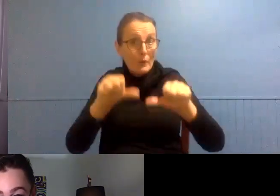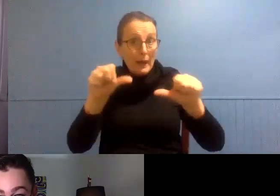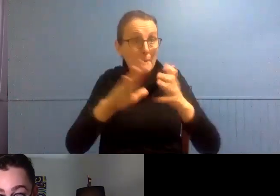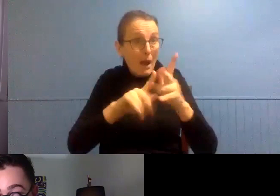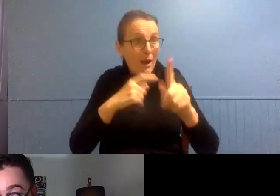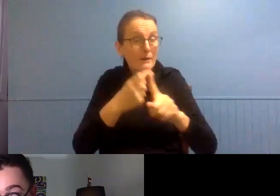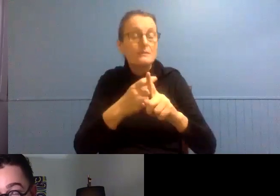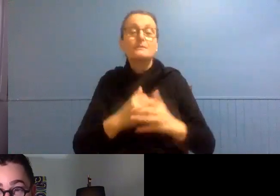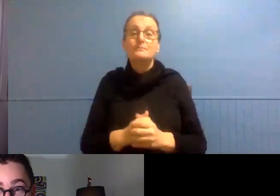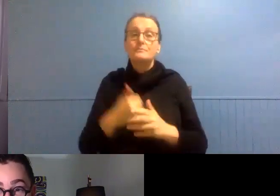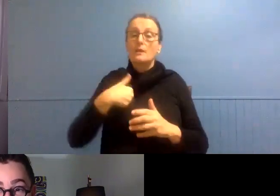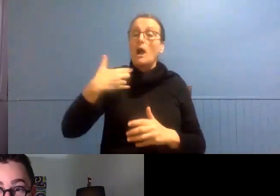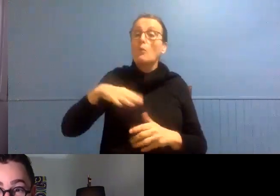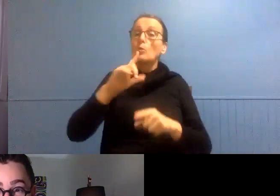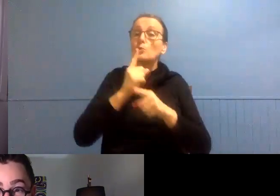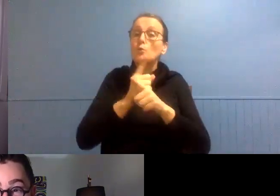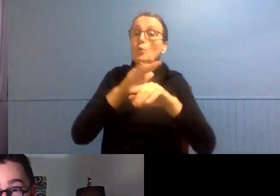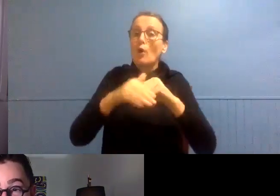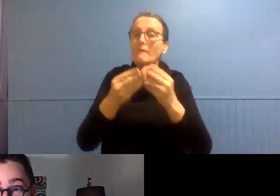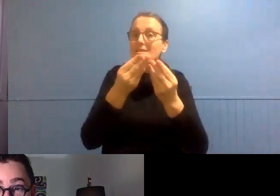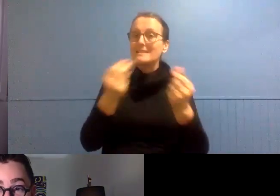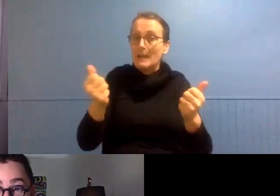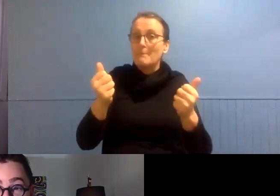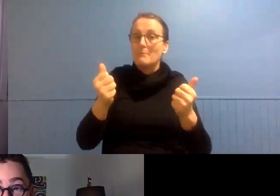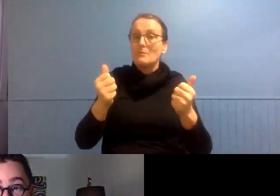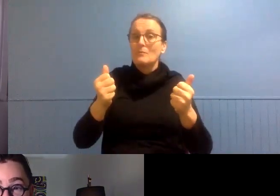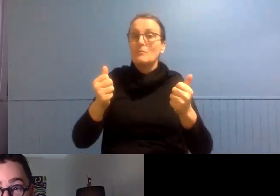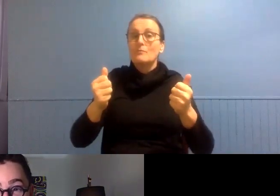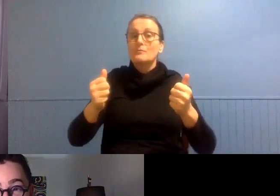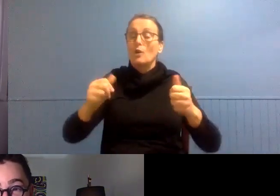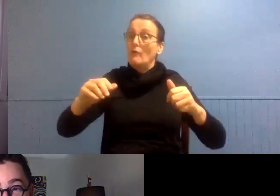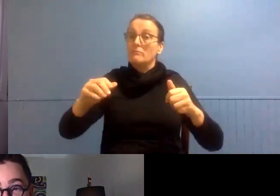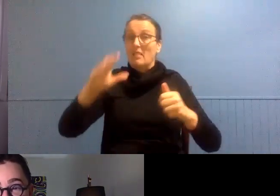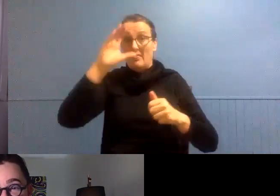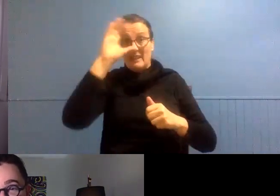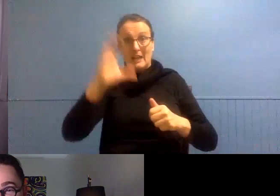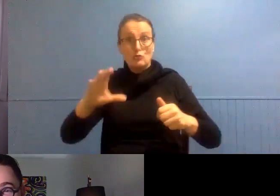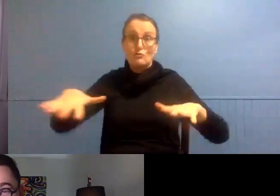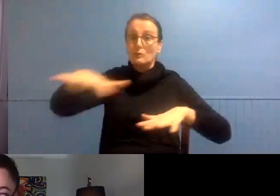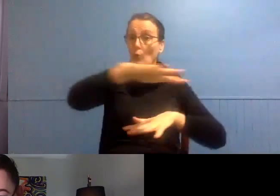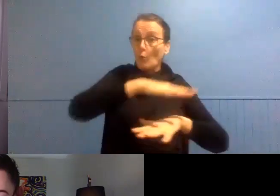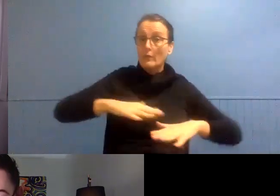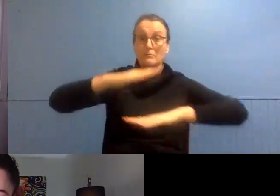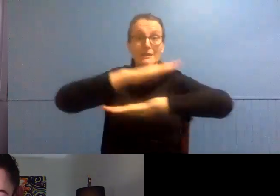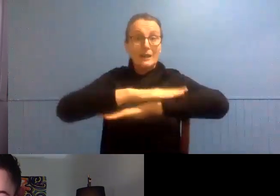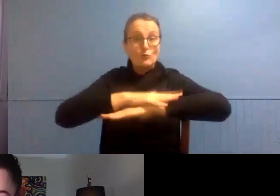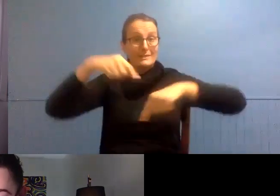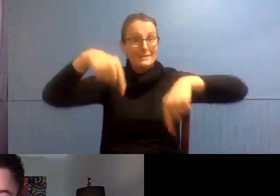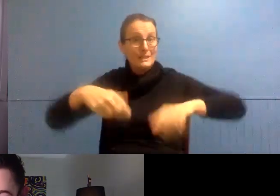you, Mark, and to reference some of the countries streaming in today. We